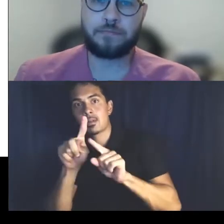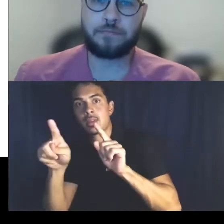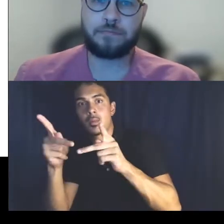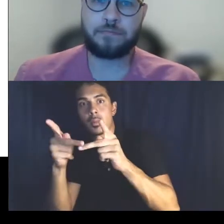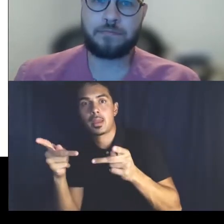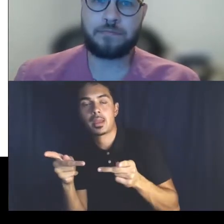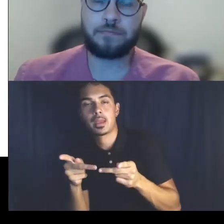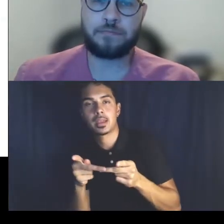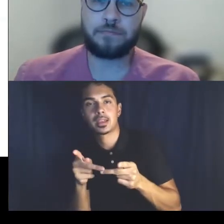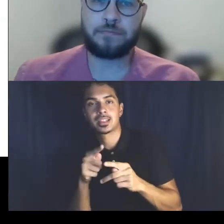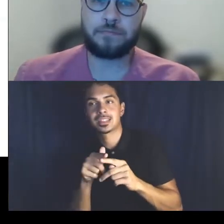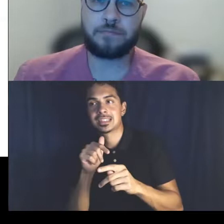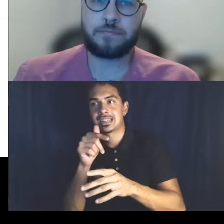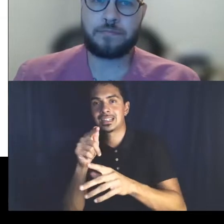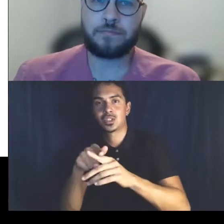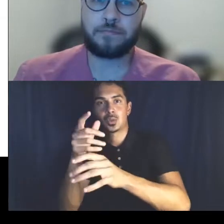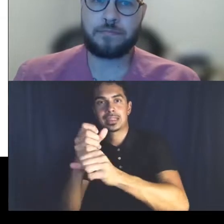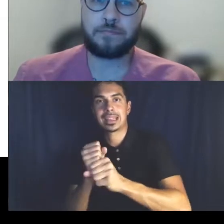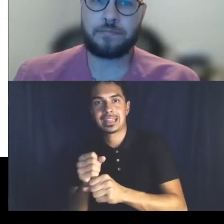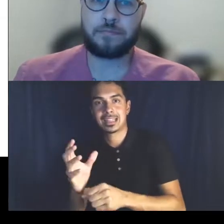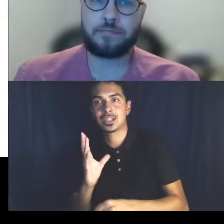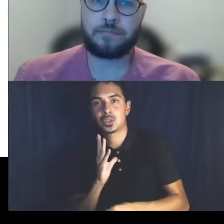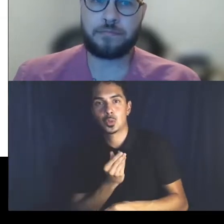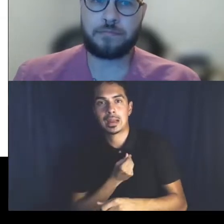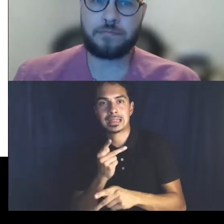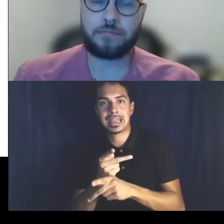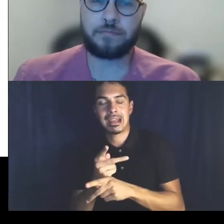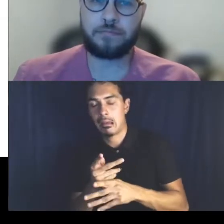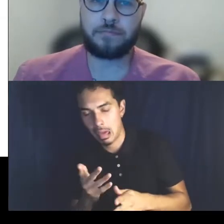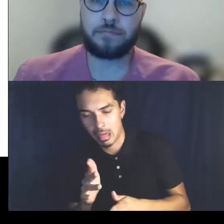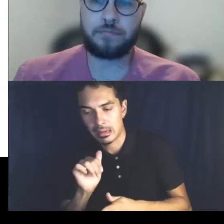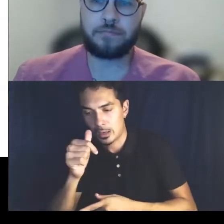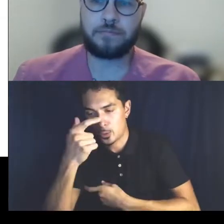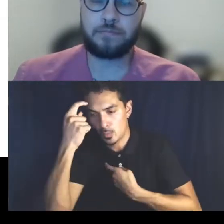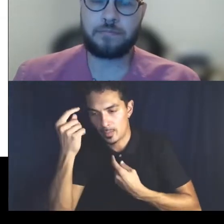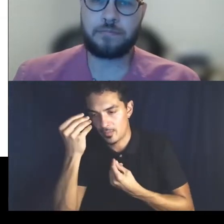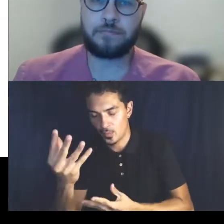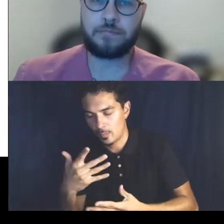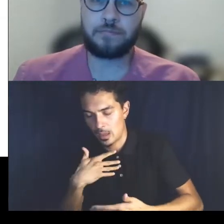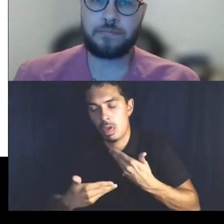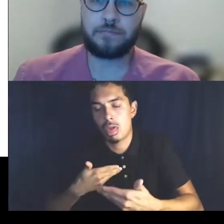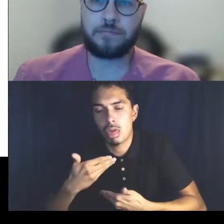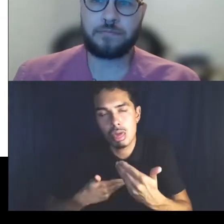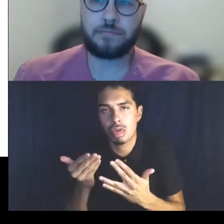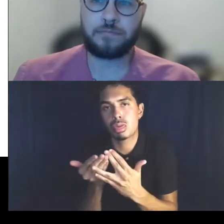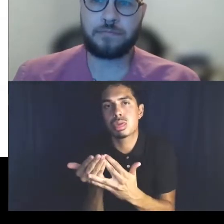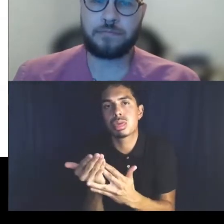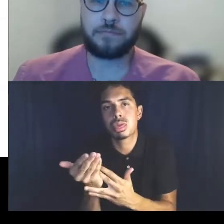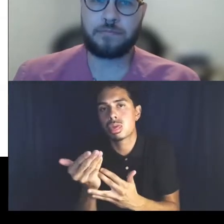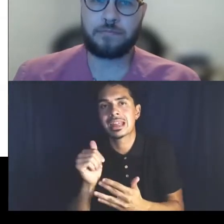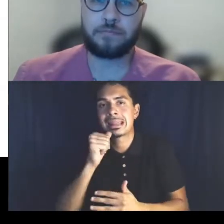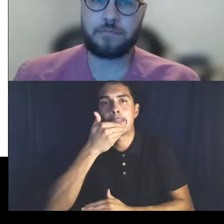the trans-informed trauma and care that they deserve, or they're just not seeking care in general,